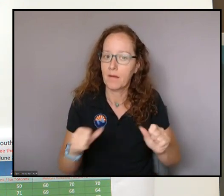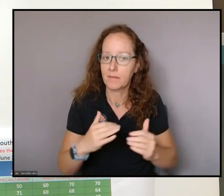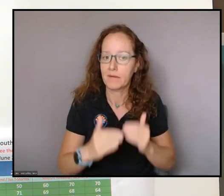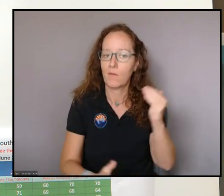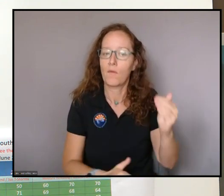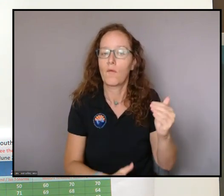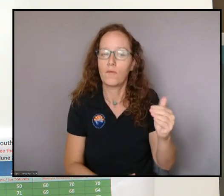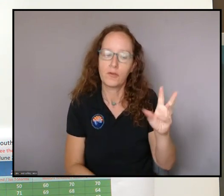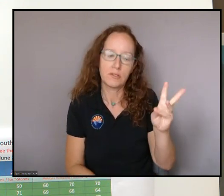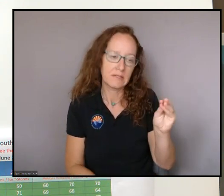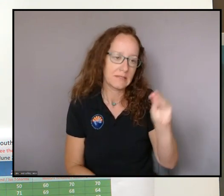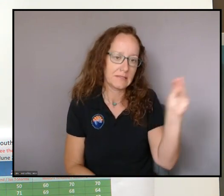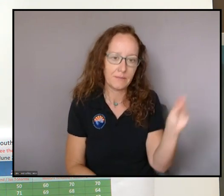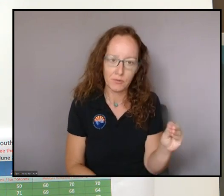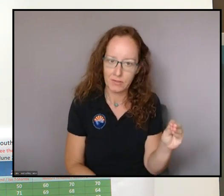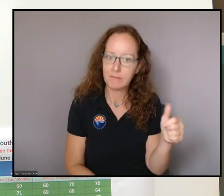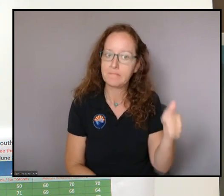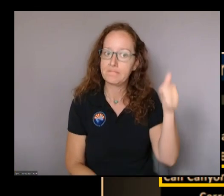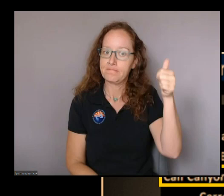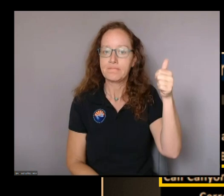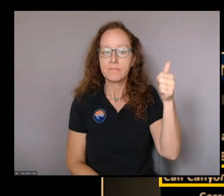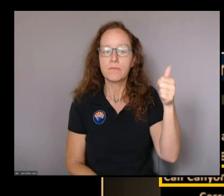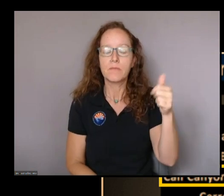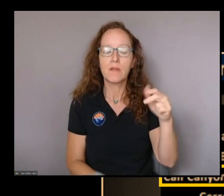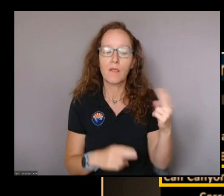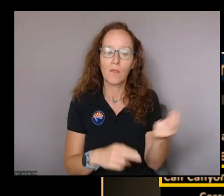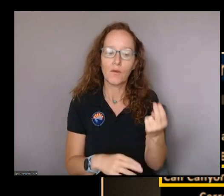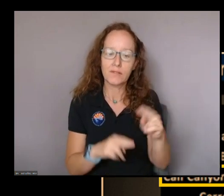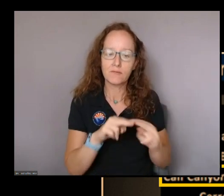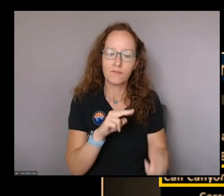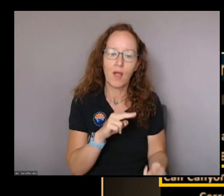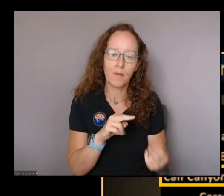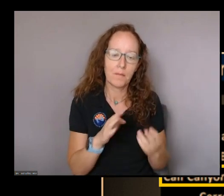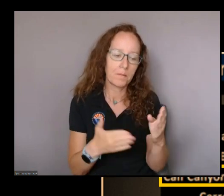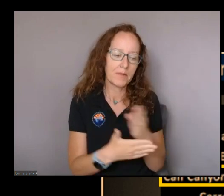It does drop on Thursday down to 40 to 60%. But probably a little